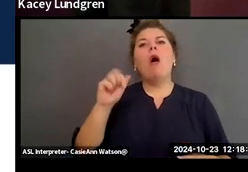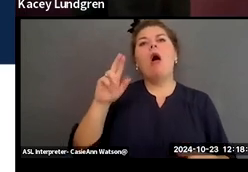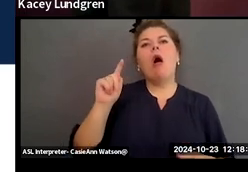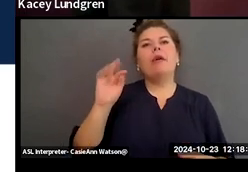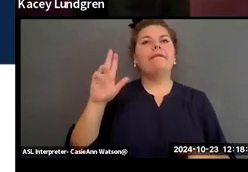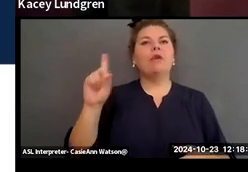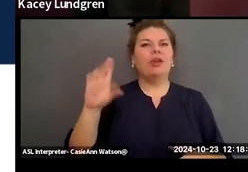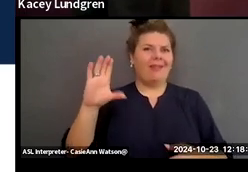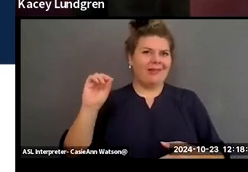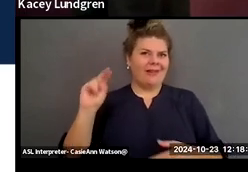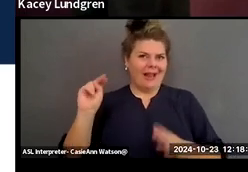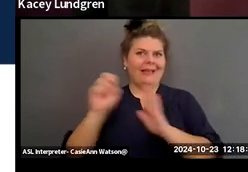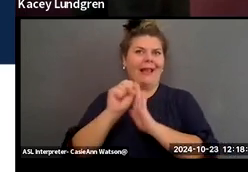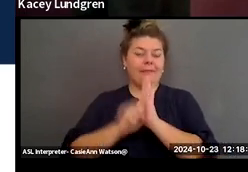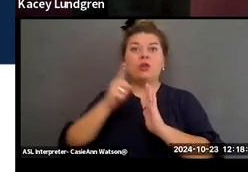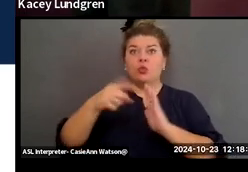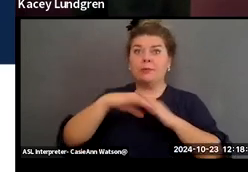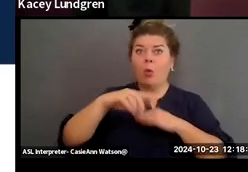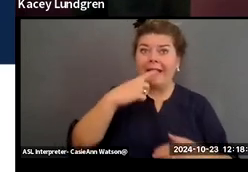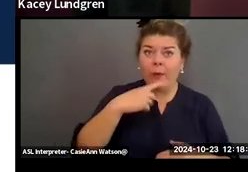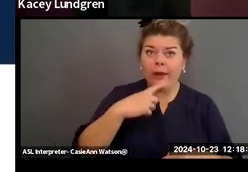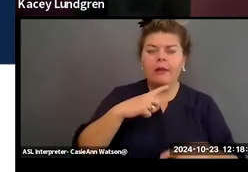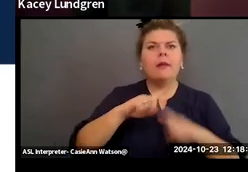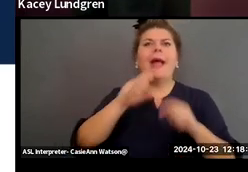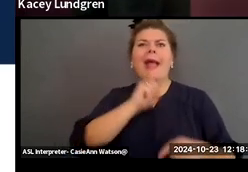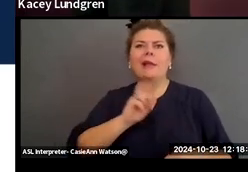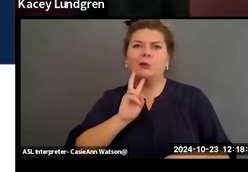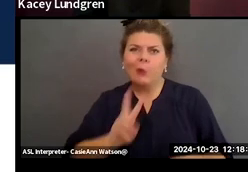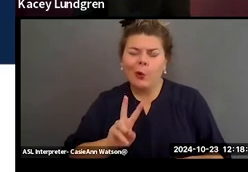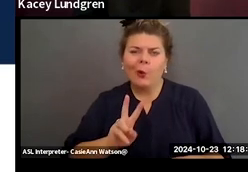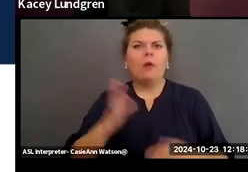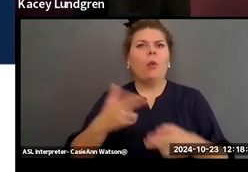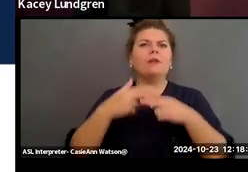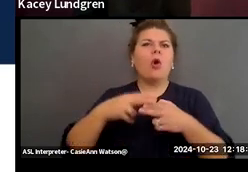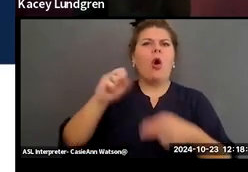She was born hearing, but at the age of two, contracted what was called spotted fever,